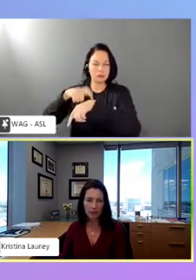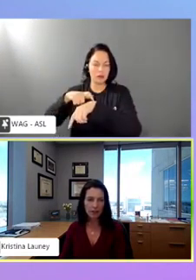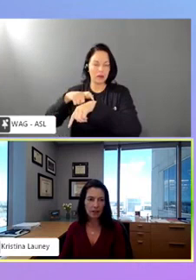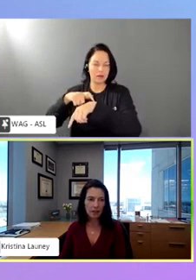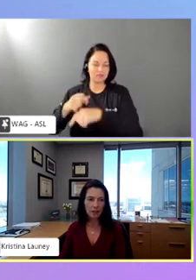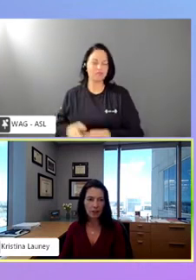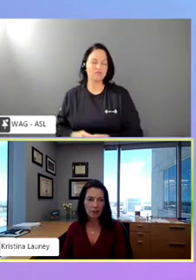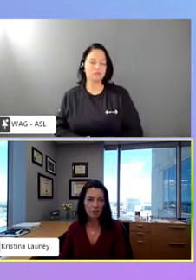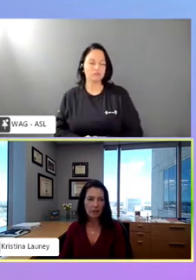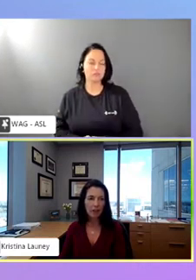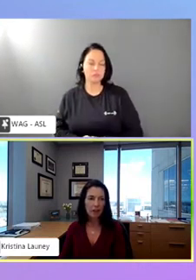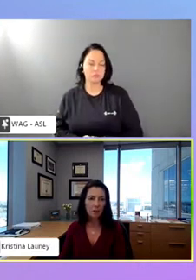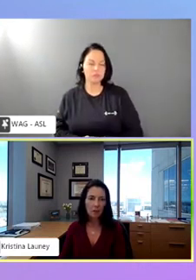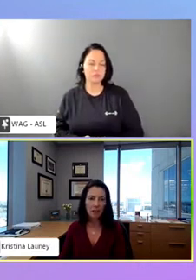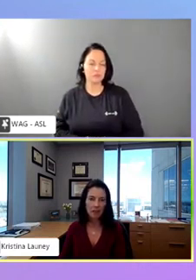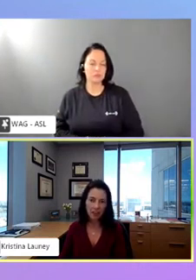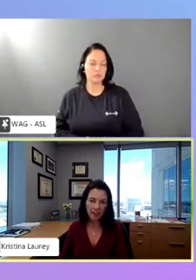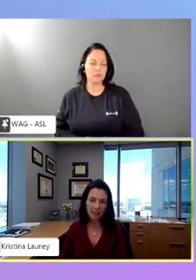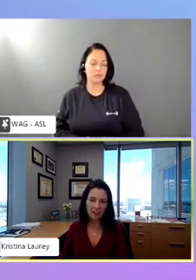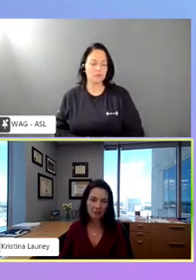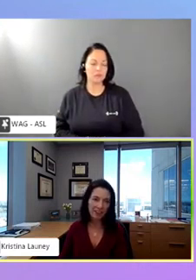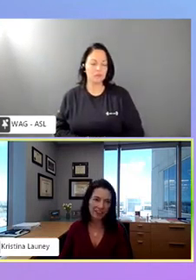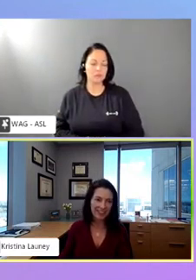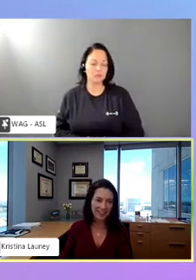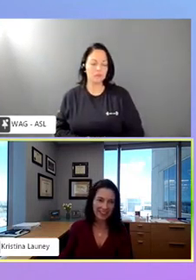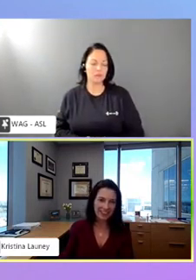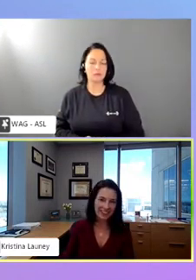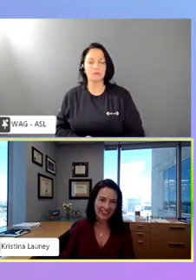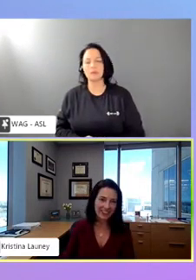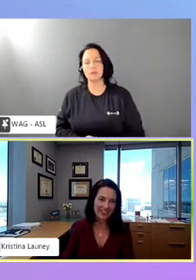whole lot going on. We're just going to skip over the